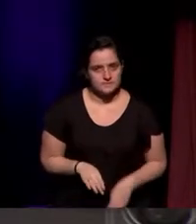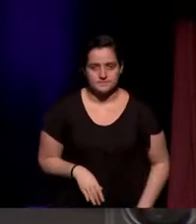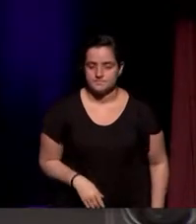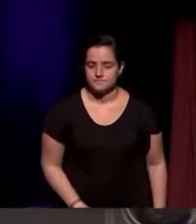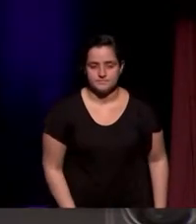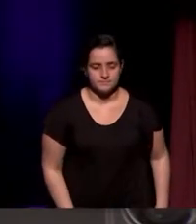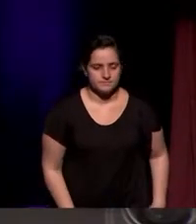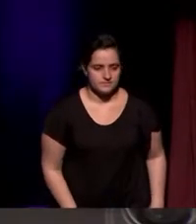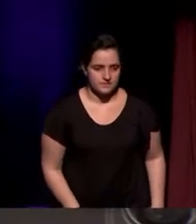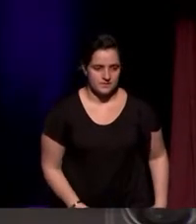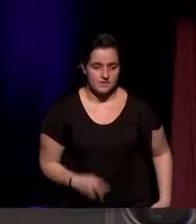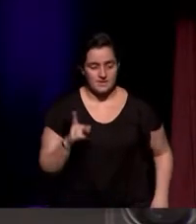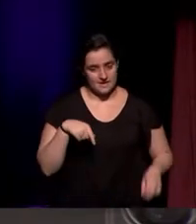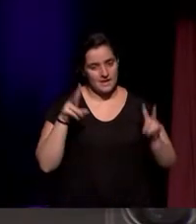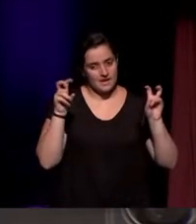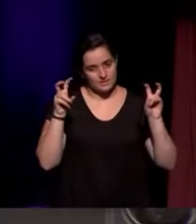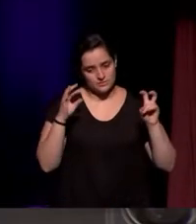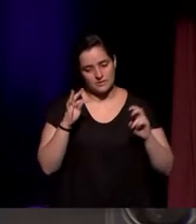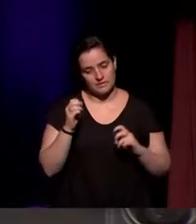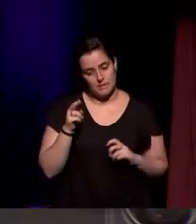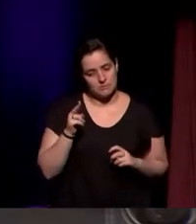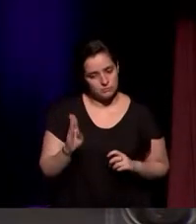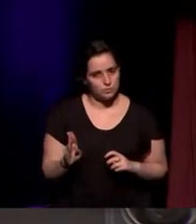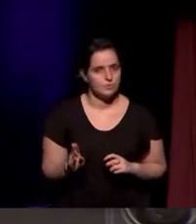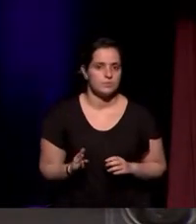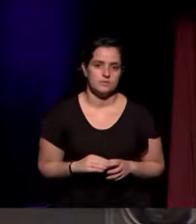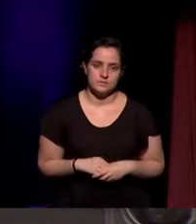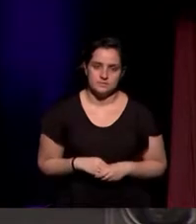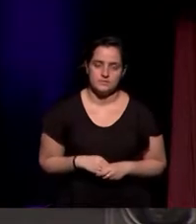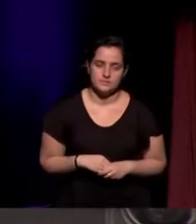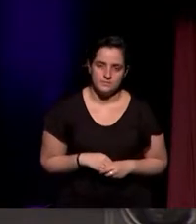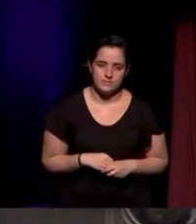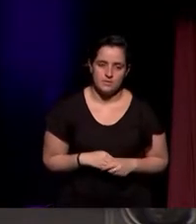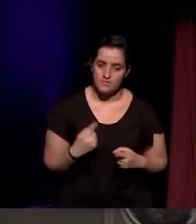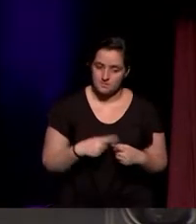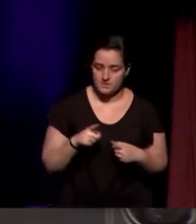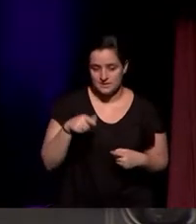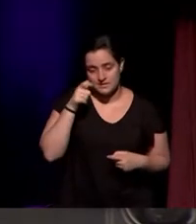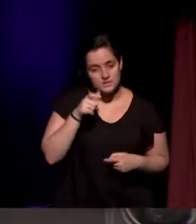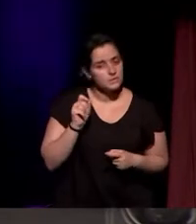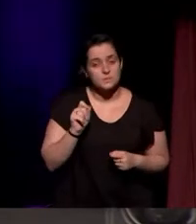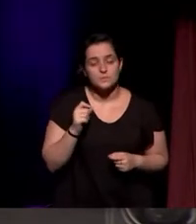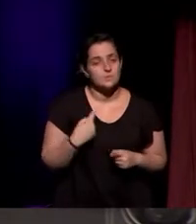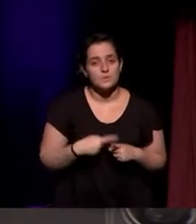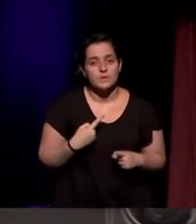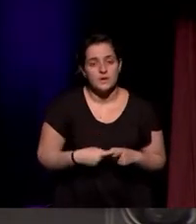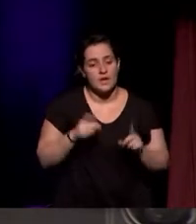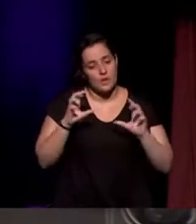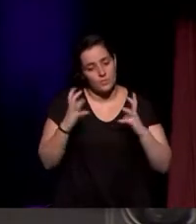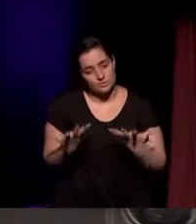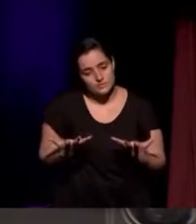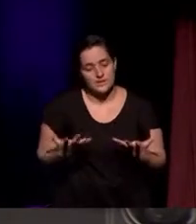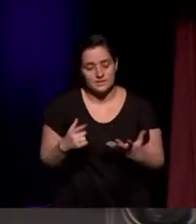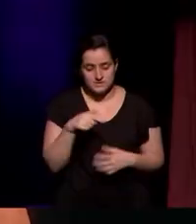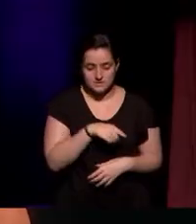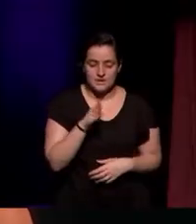It's a half-taboo subject, and it's very interesting. which is also something that happens in Lebanon,